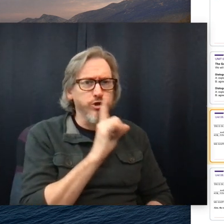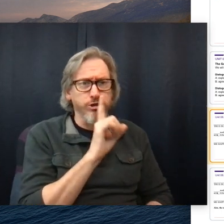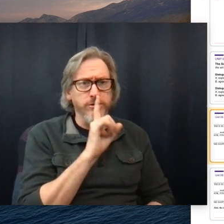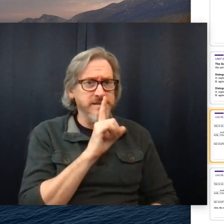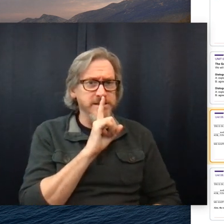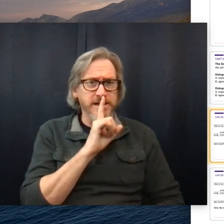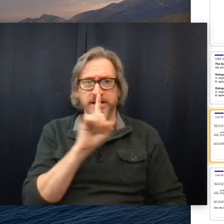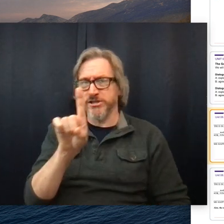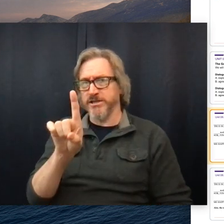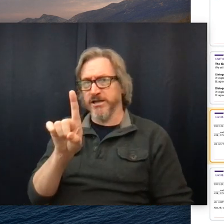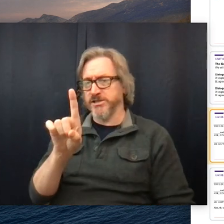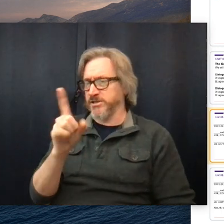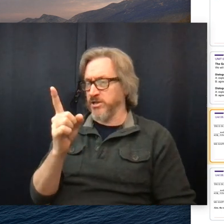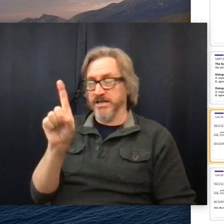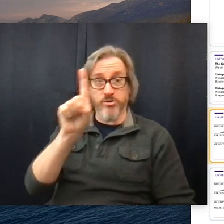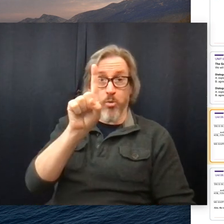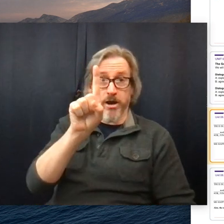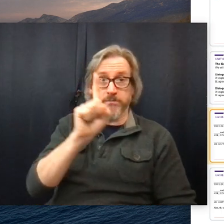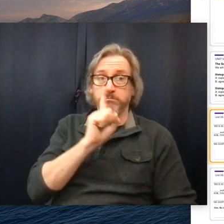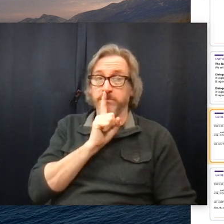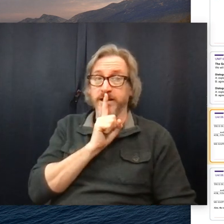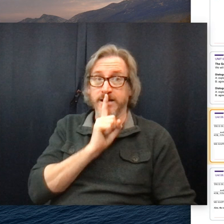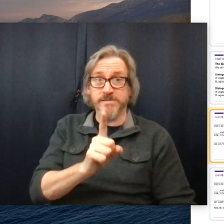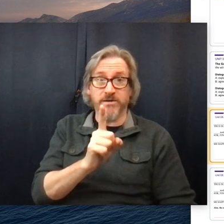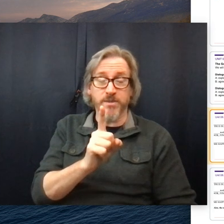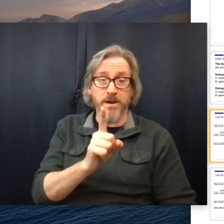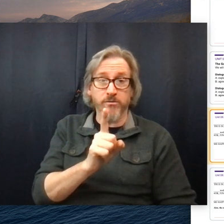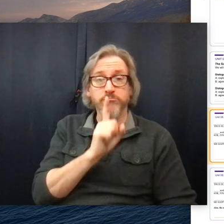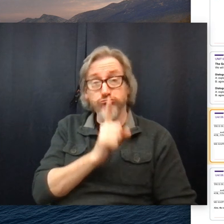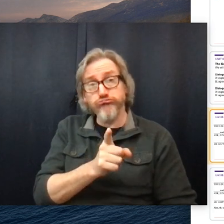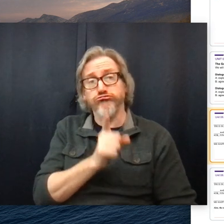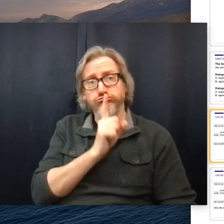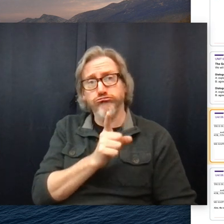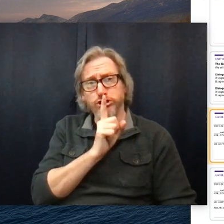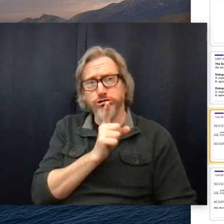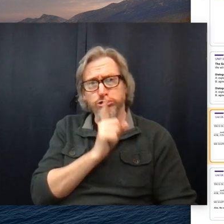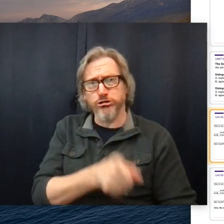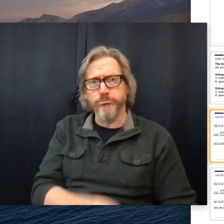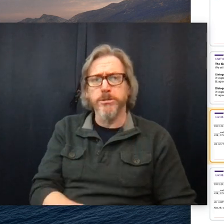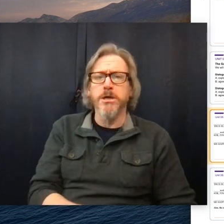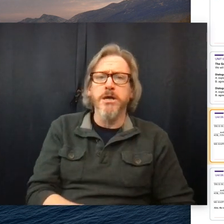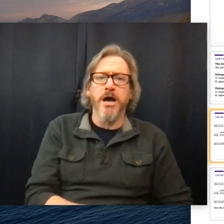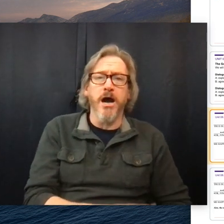sure that's the sign it's just it's it's the one and it comes out from the mouth sure sure sure